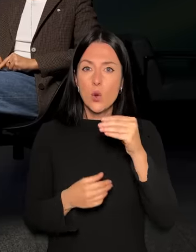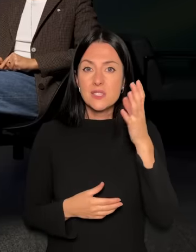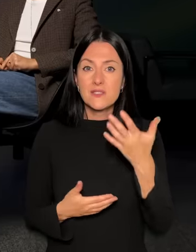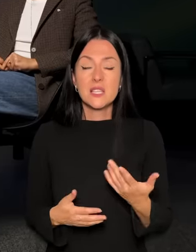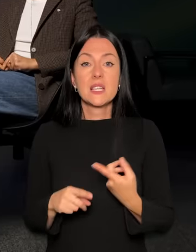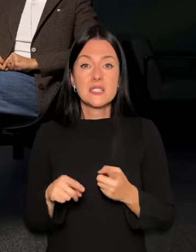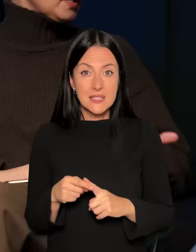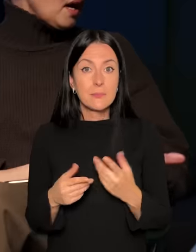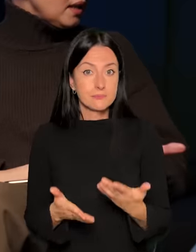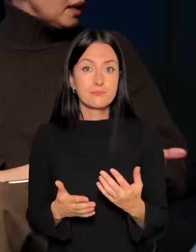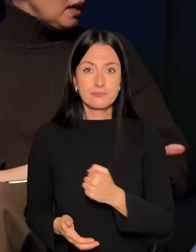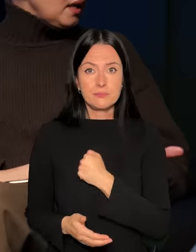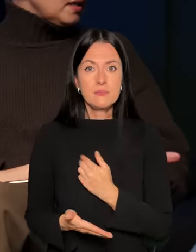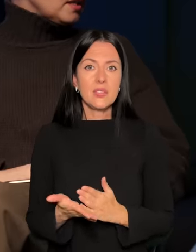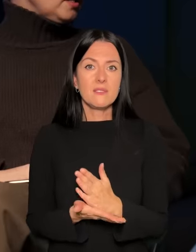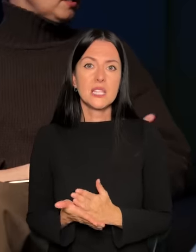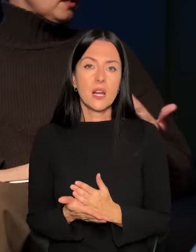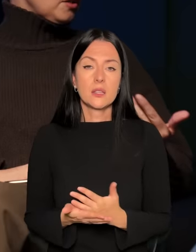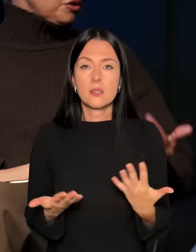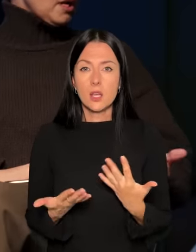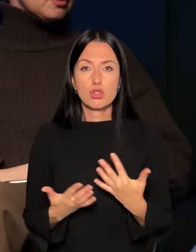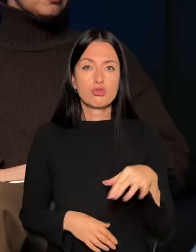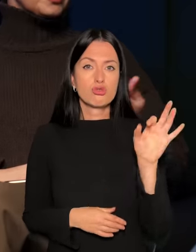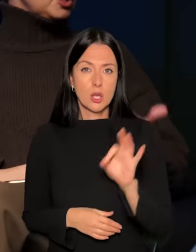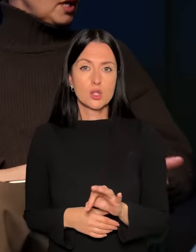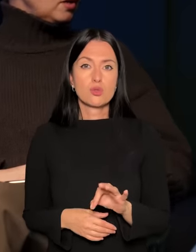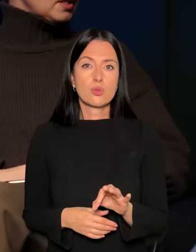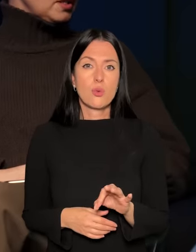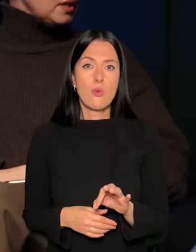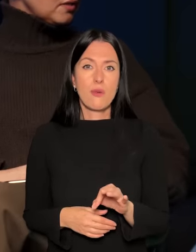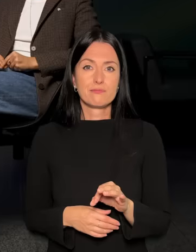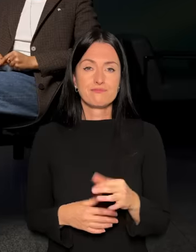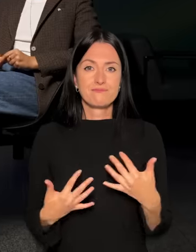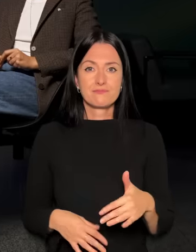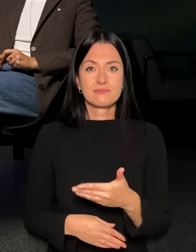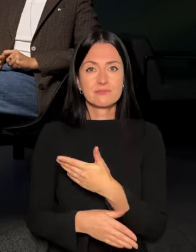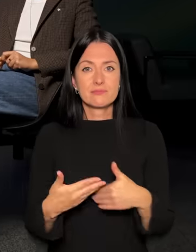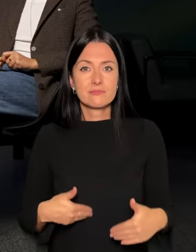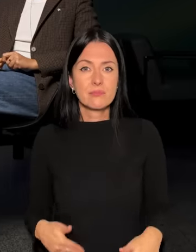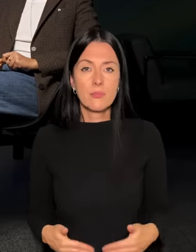These are actually veterans who often lose their limbs